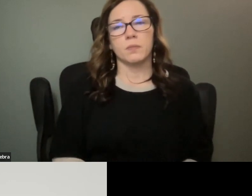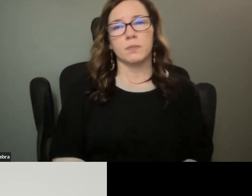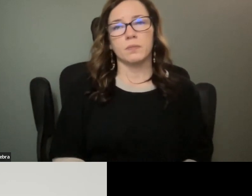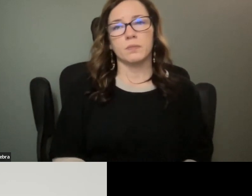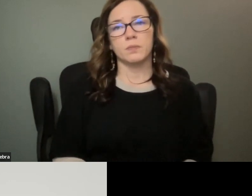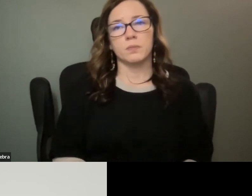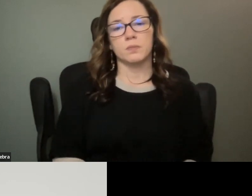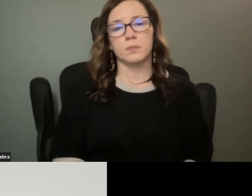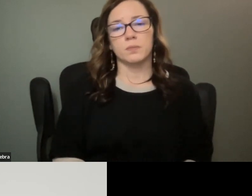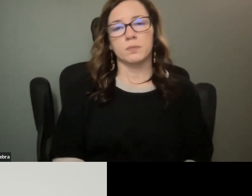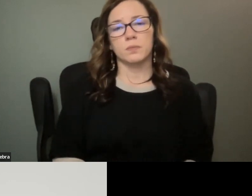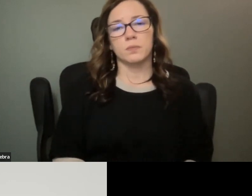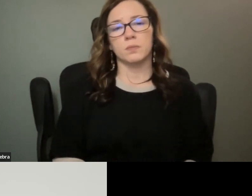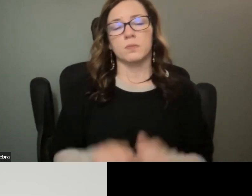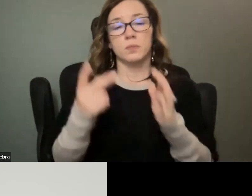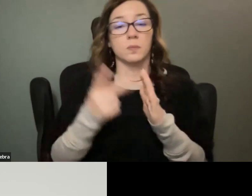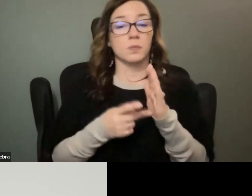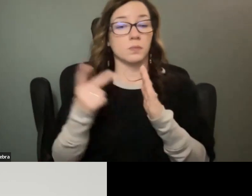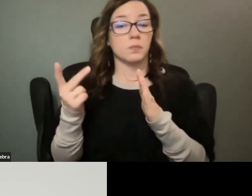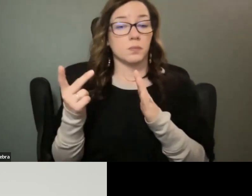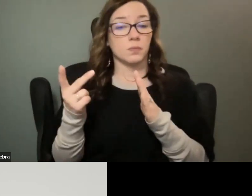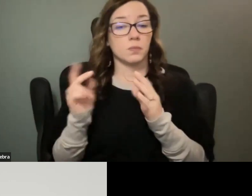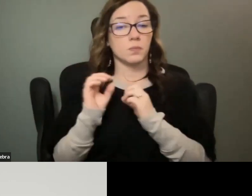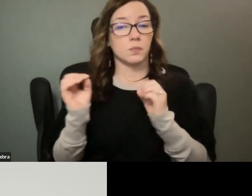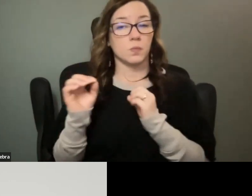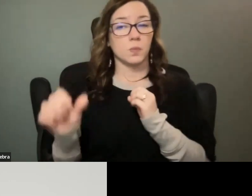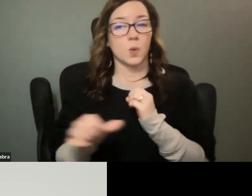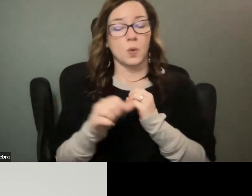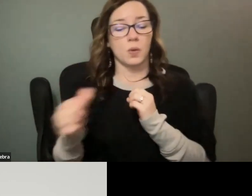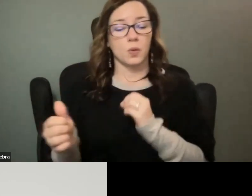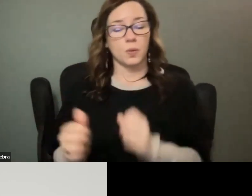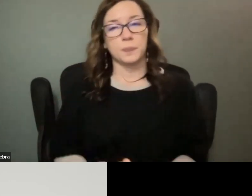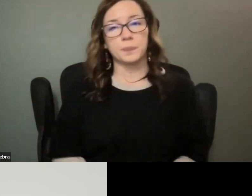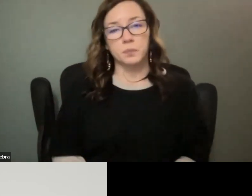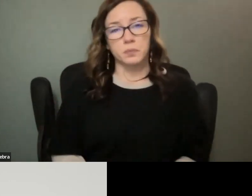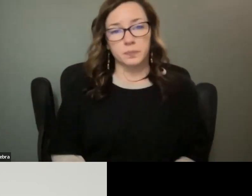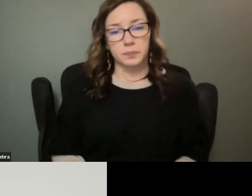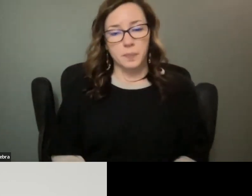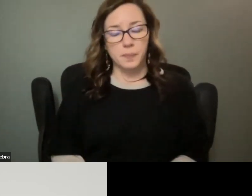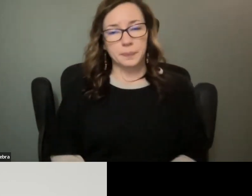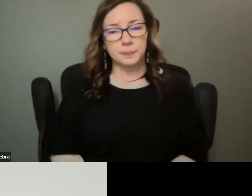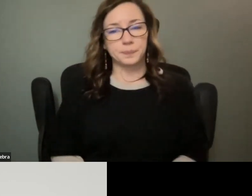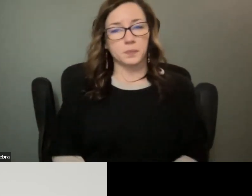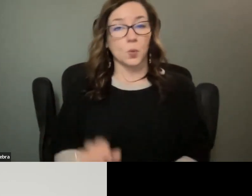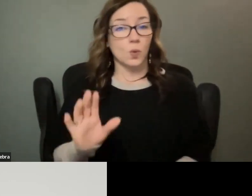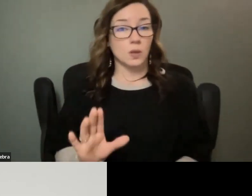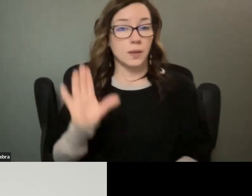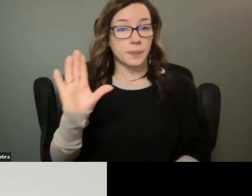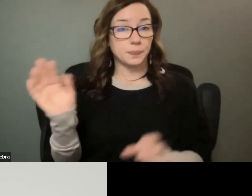just double checking there are no other